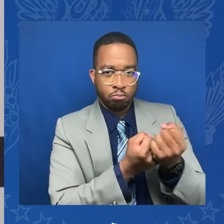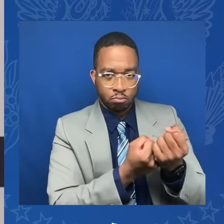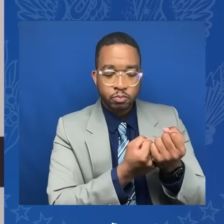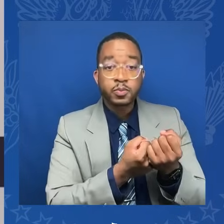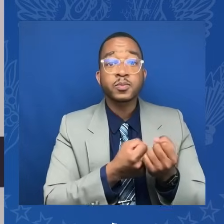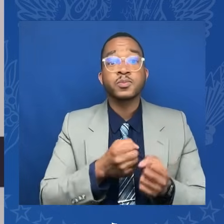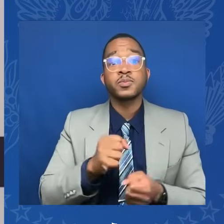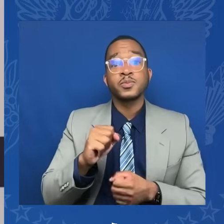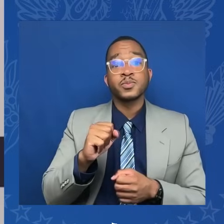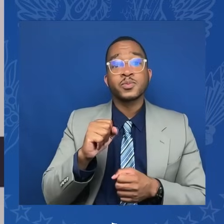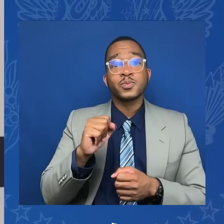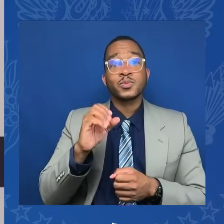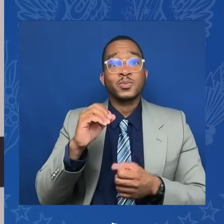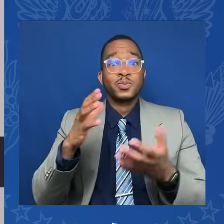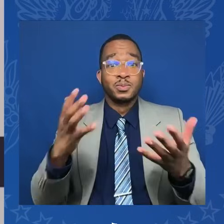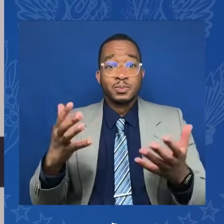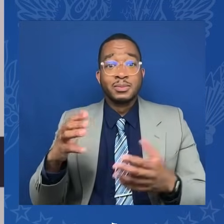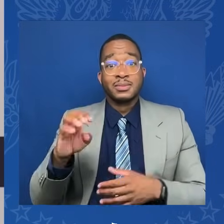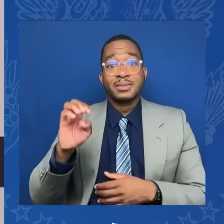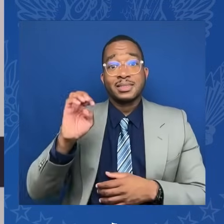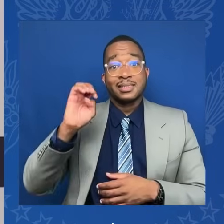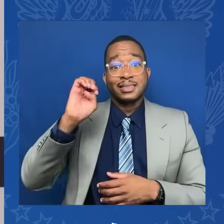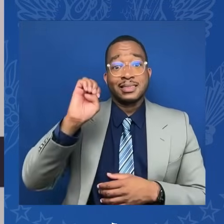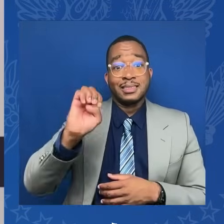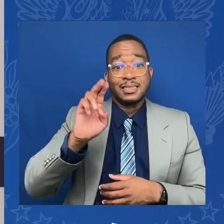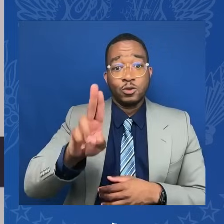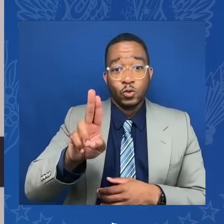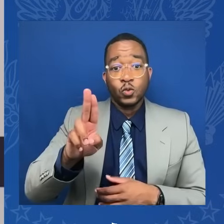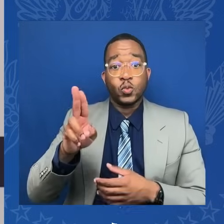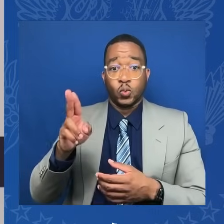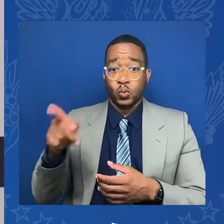$107 billion in assistance to Ukraine since the war began,